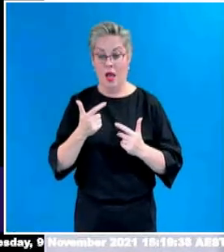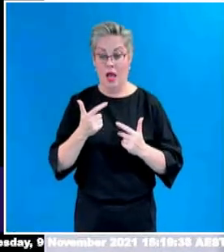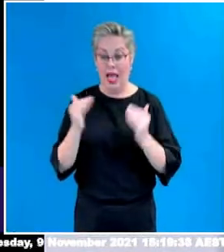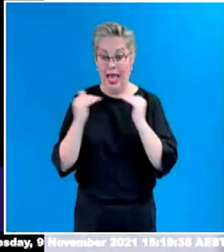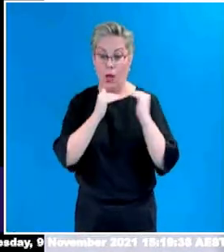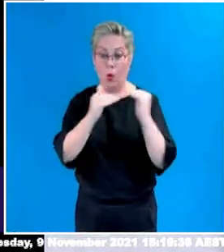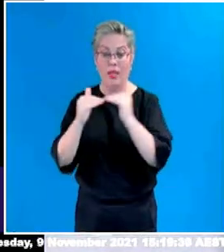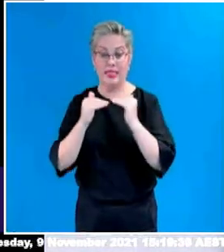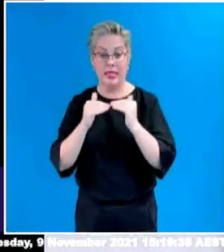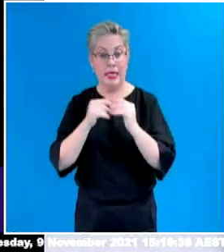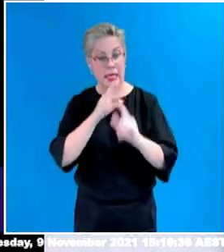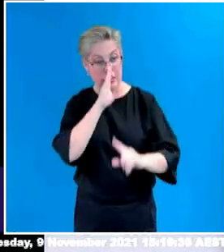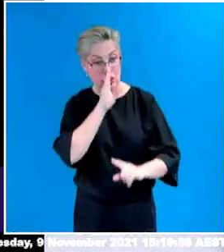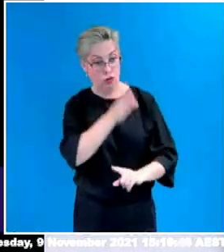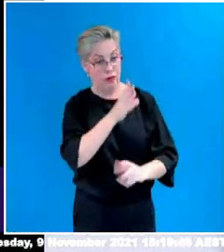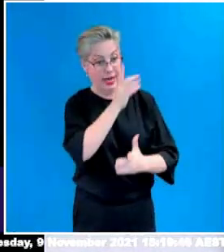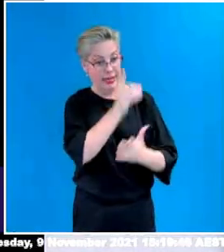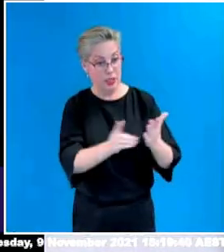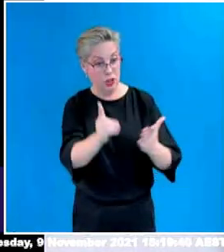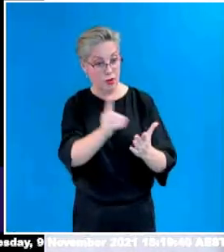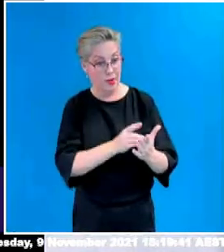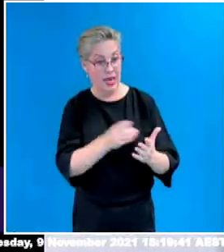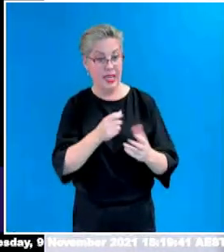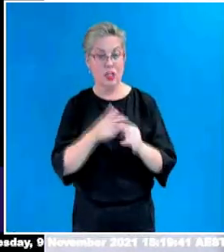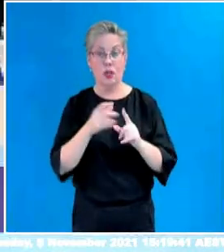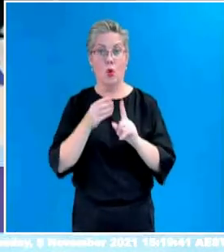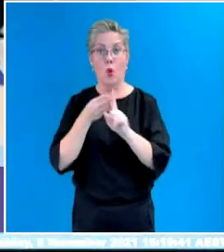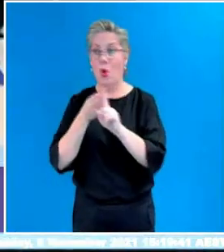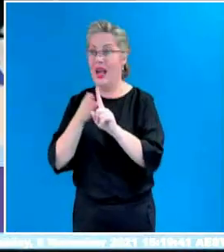That's the basis of my question. I'm sorry I didn't make that clear.